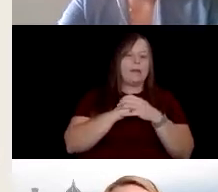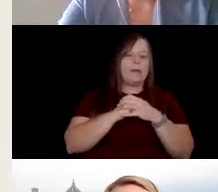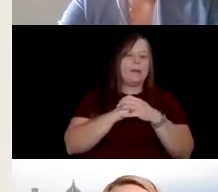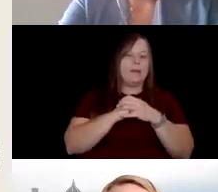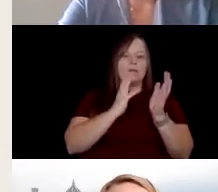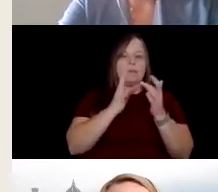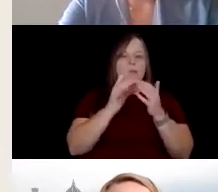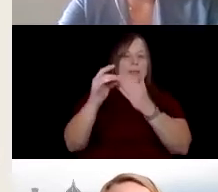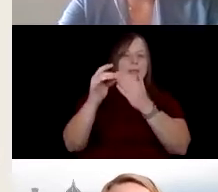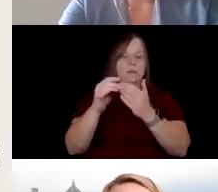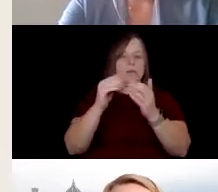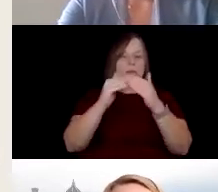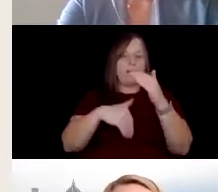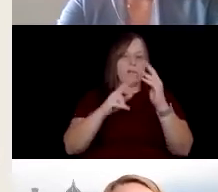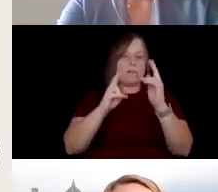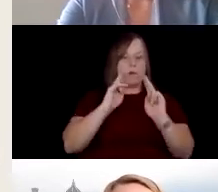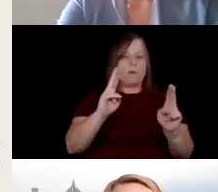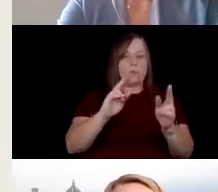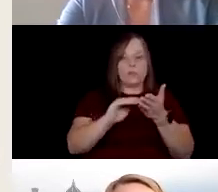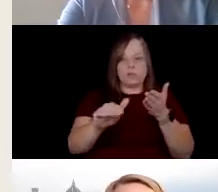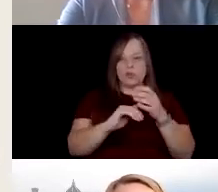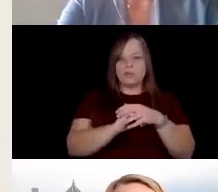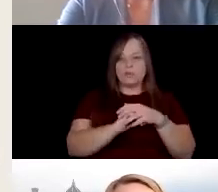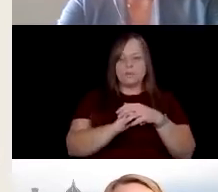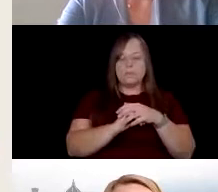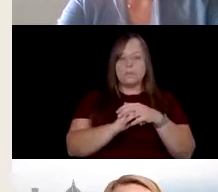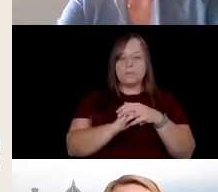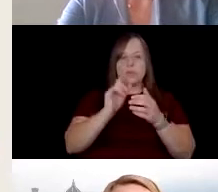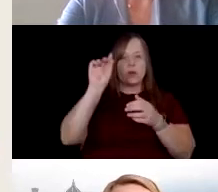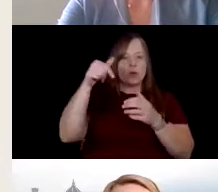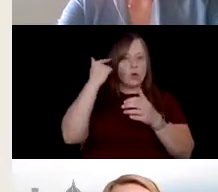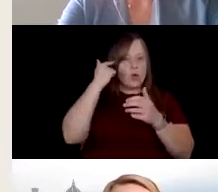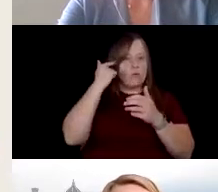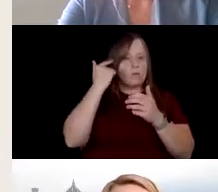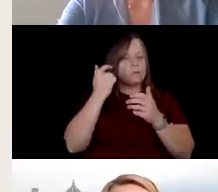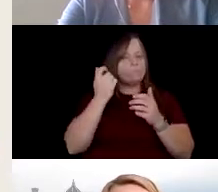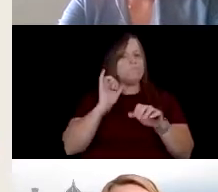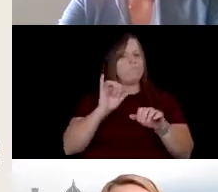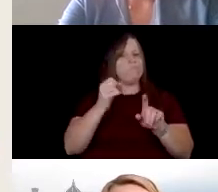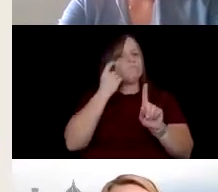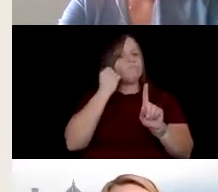to a less-than-honorable discharge, right? And so what the government has gradually come to realize is that this creates a scenario